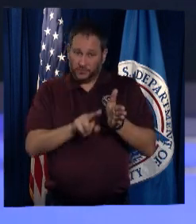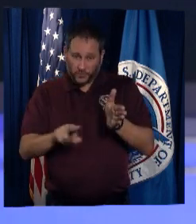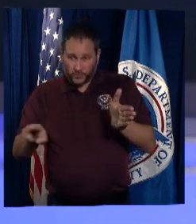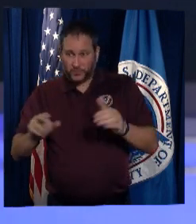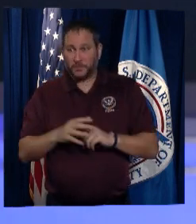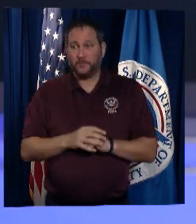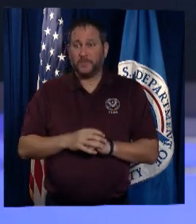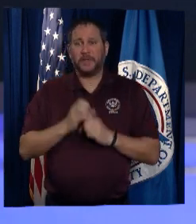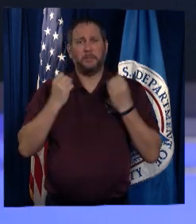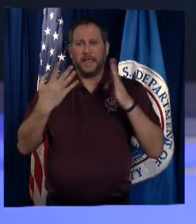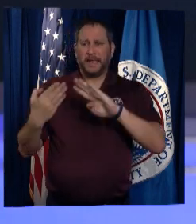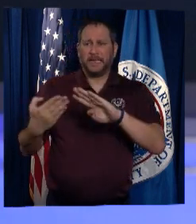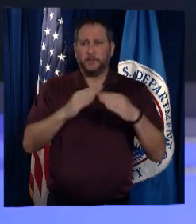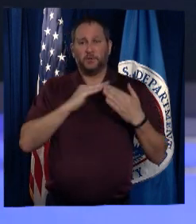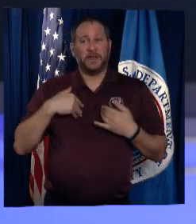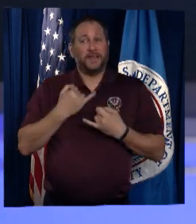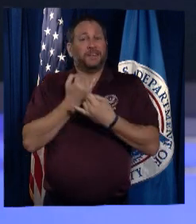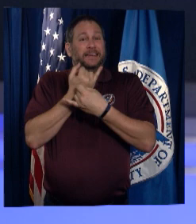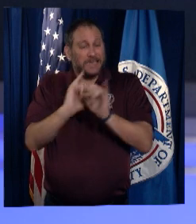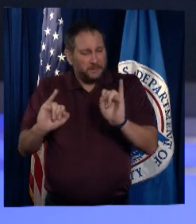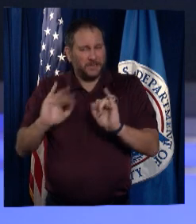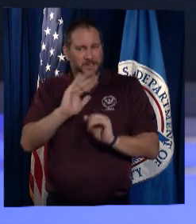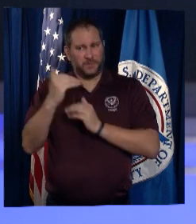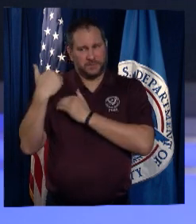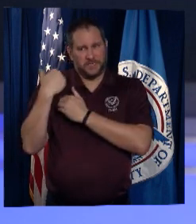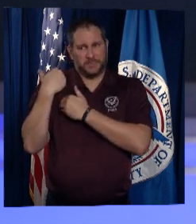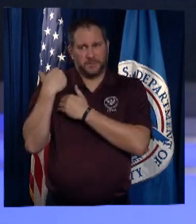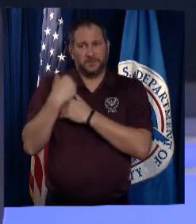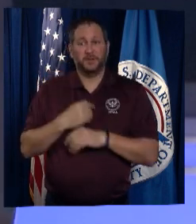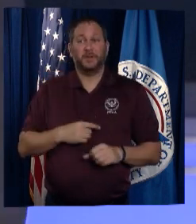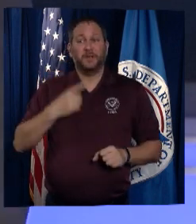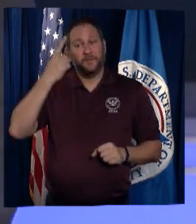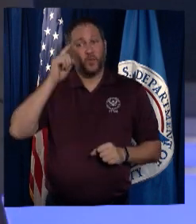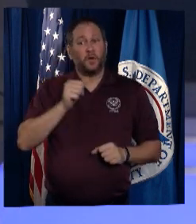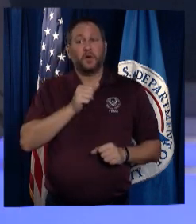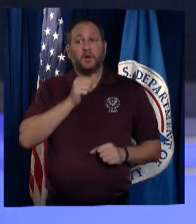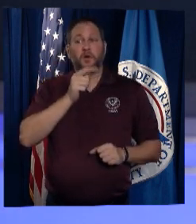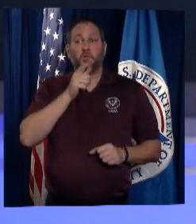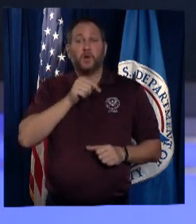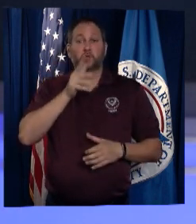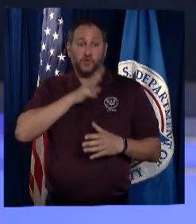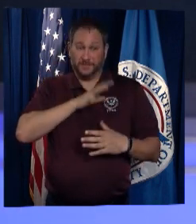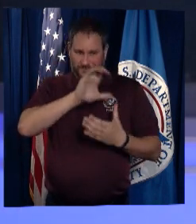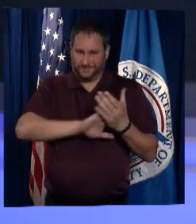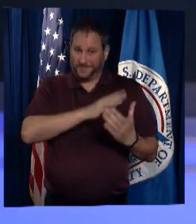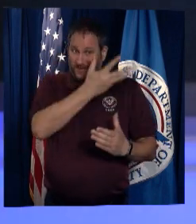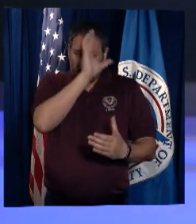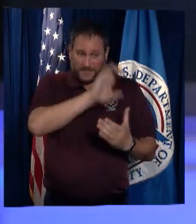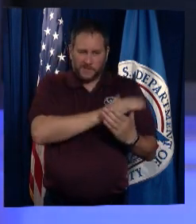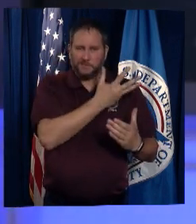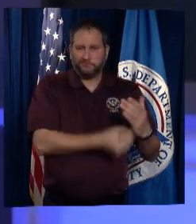have the capacity to know, much less control, the whole community response. Let